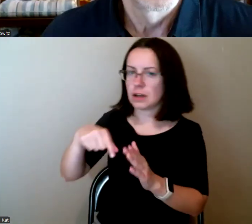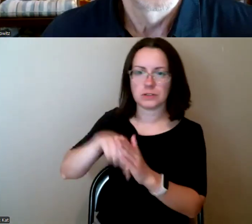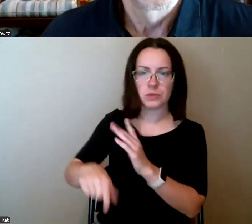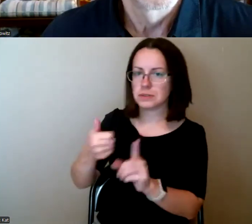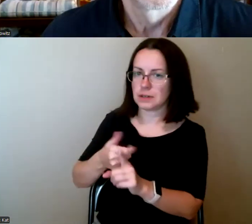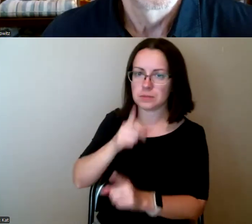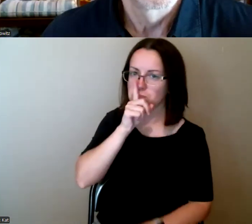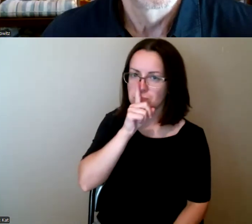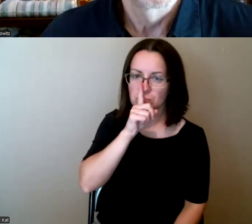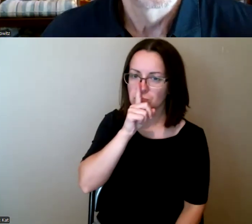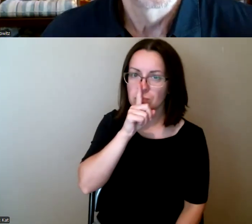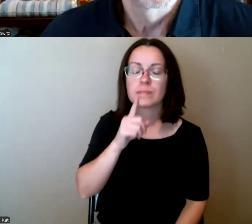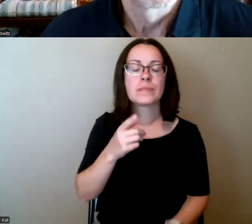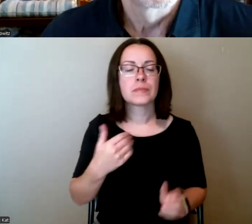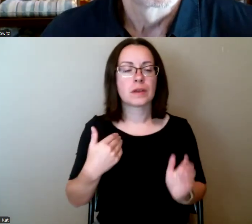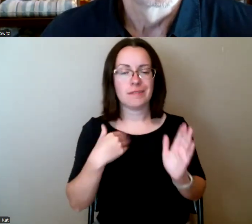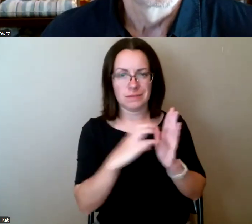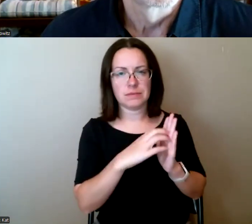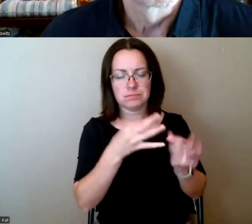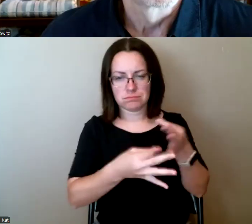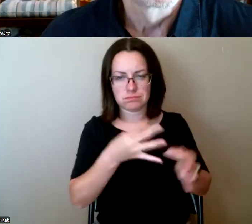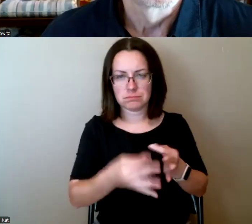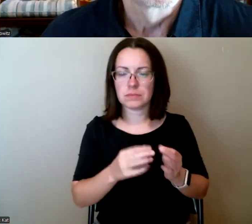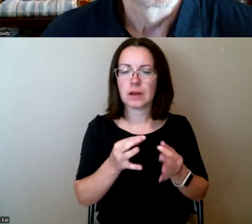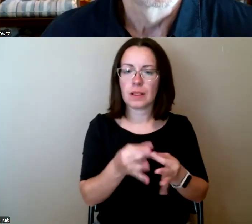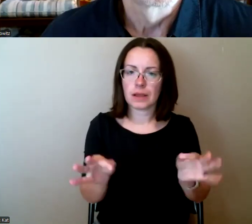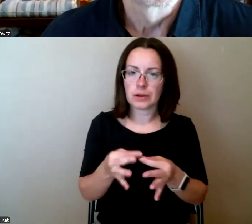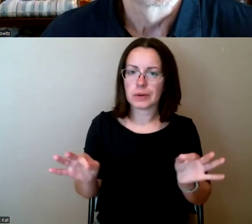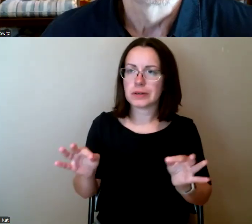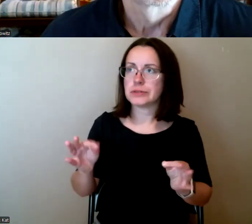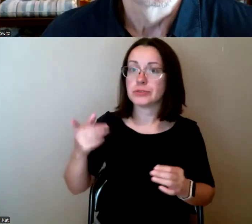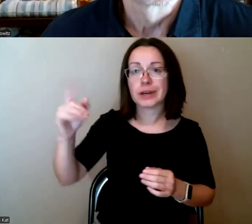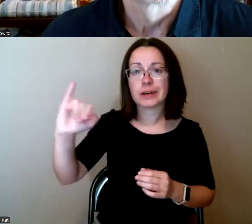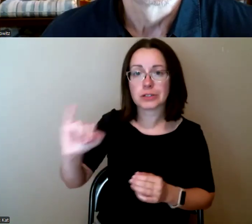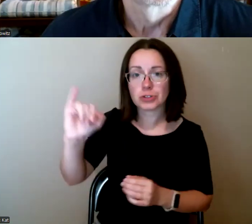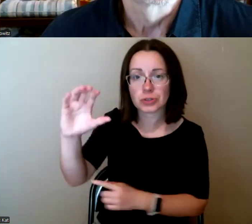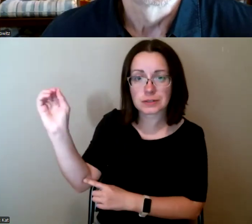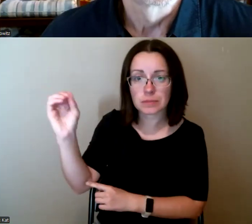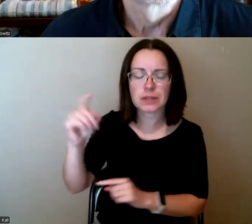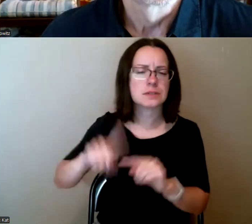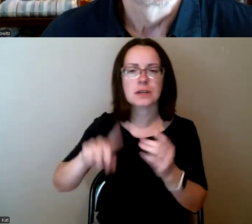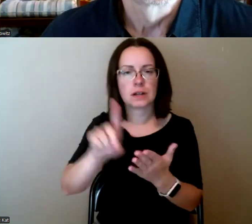There's also language around uh precluding insurance companies from discriminating against